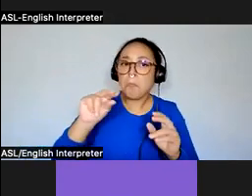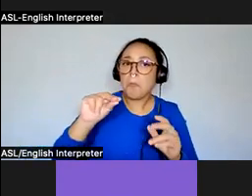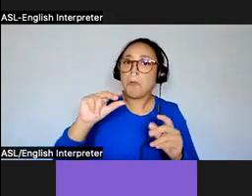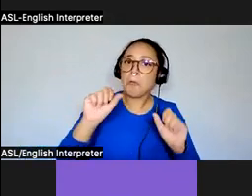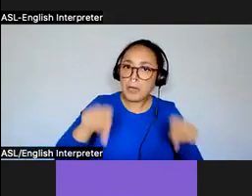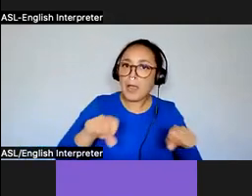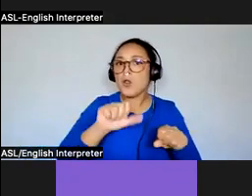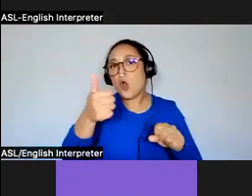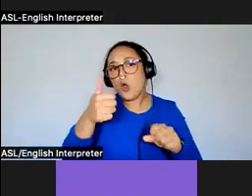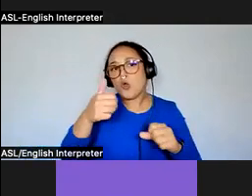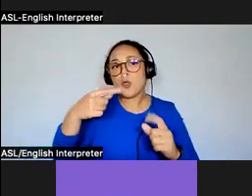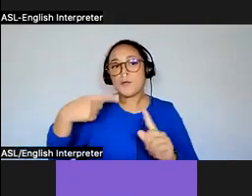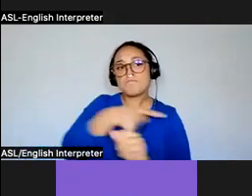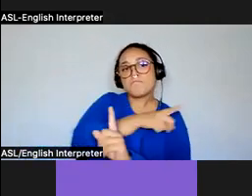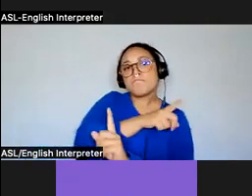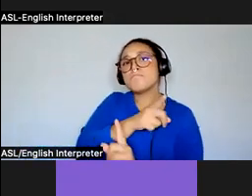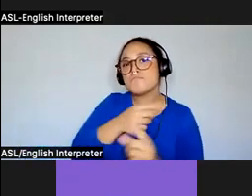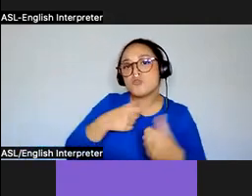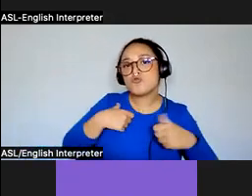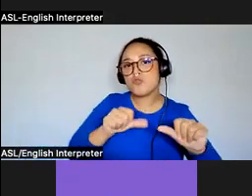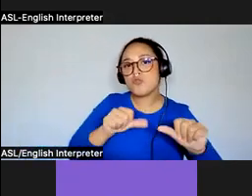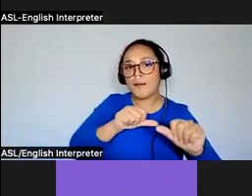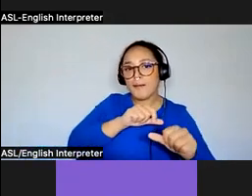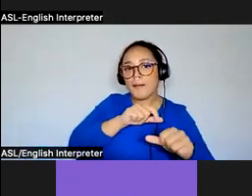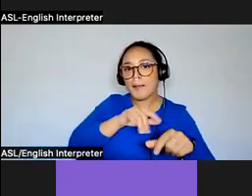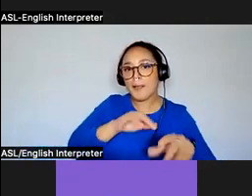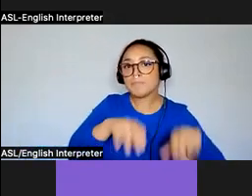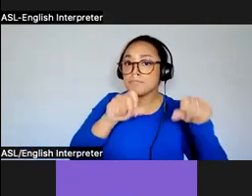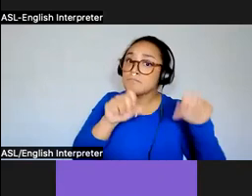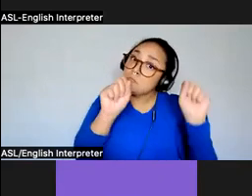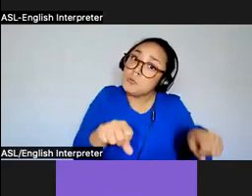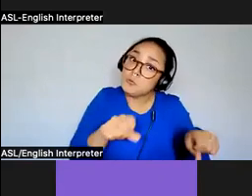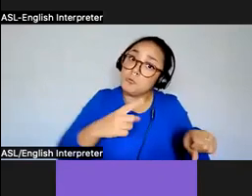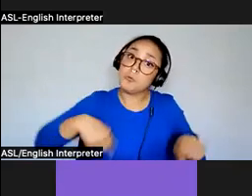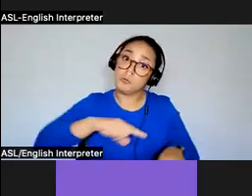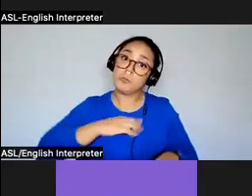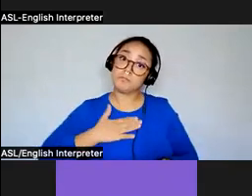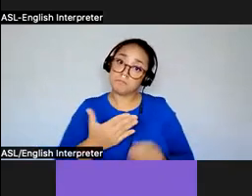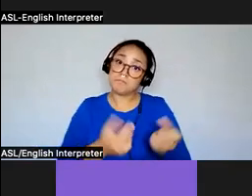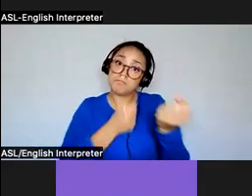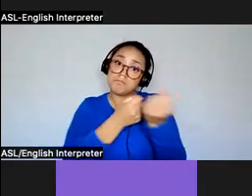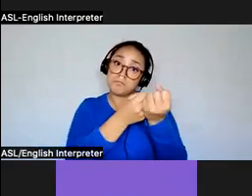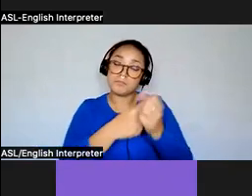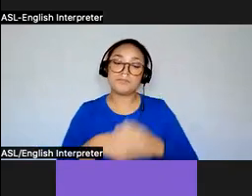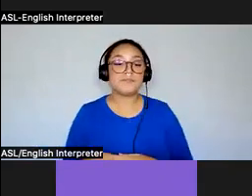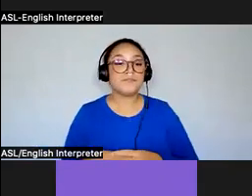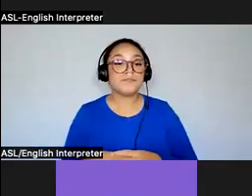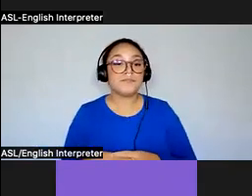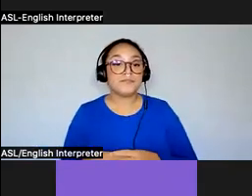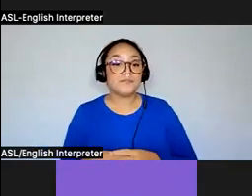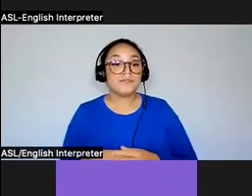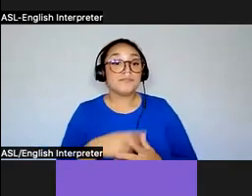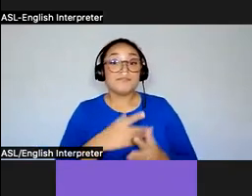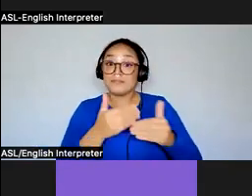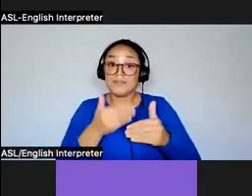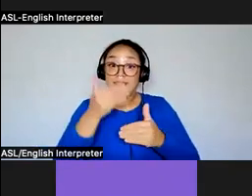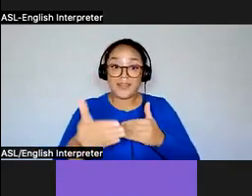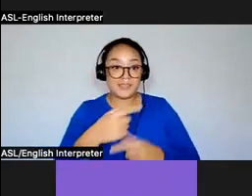Next slide. Um, so here we talk a little bit about our marketing promotion.